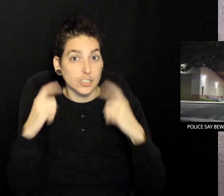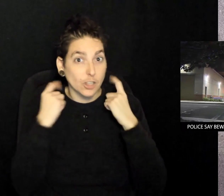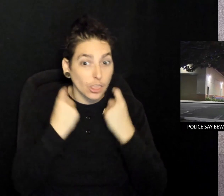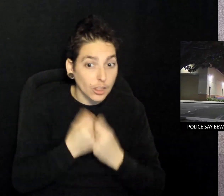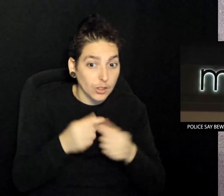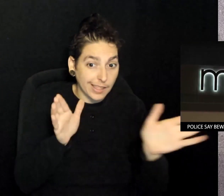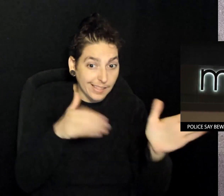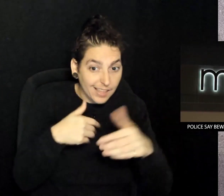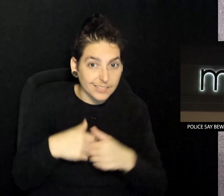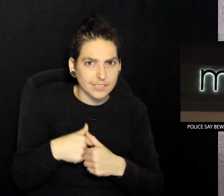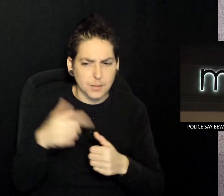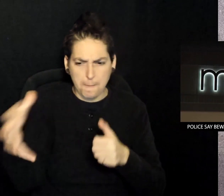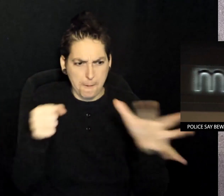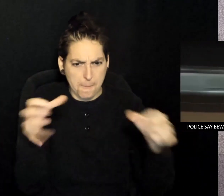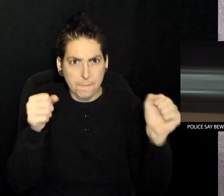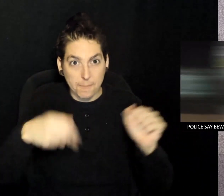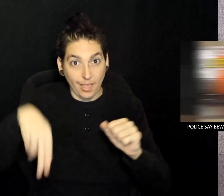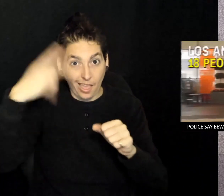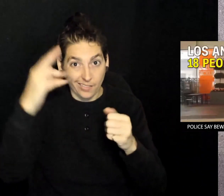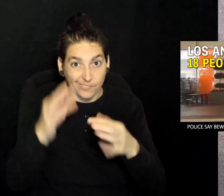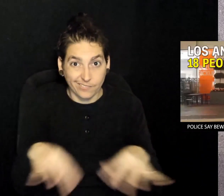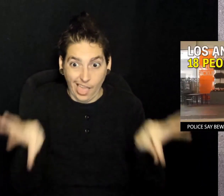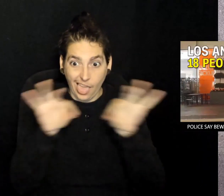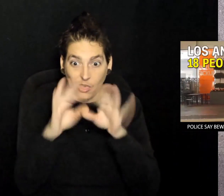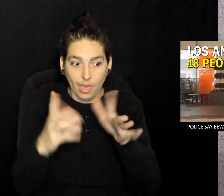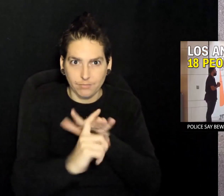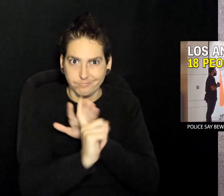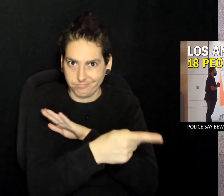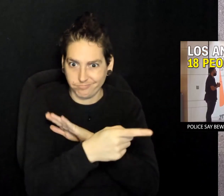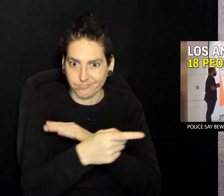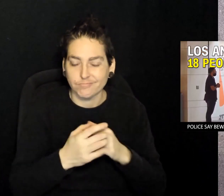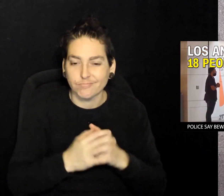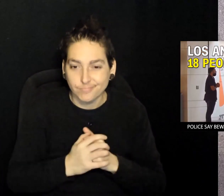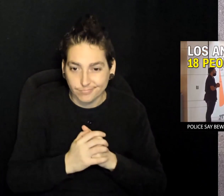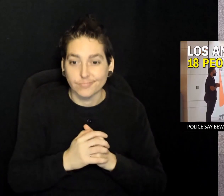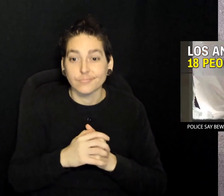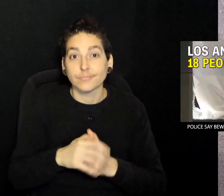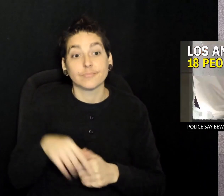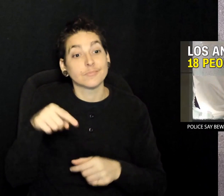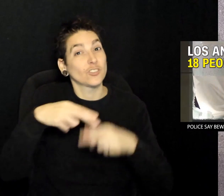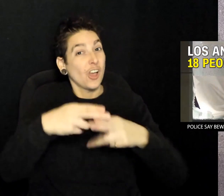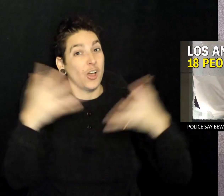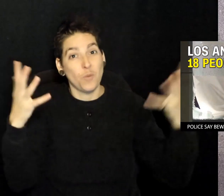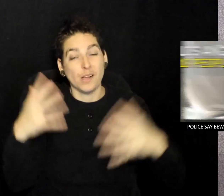police across the country say over the past few weeks groups of thieves have been breaking store